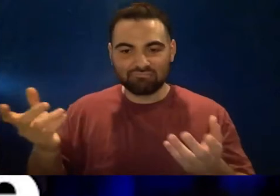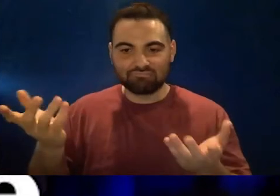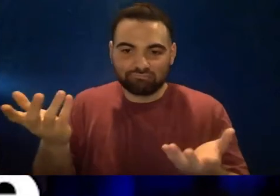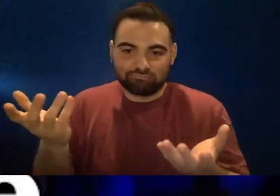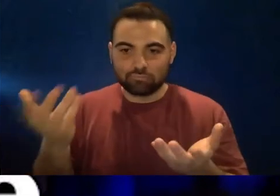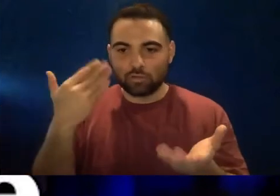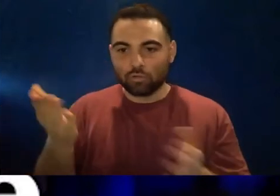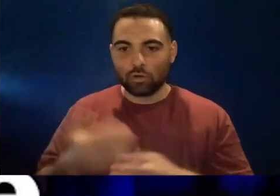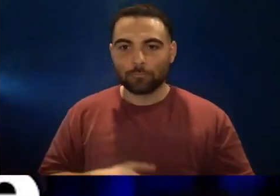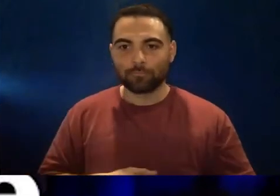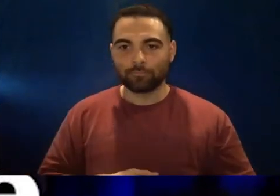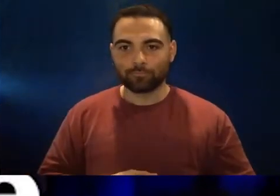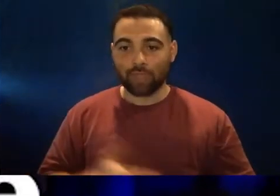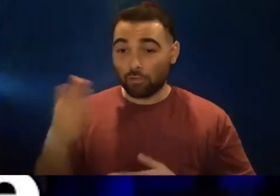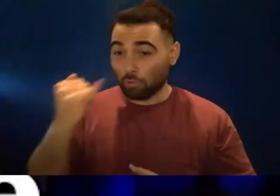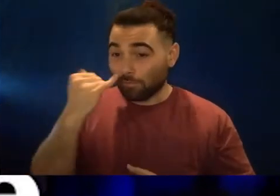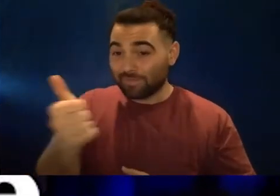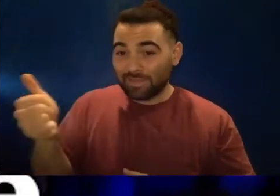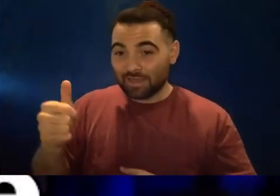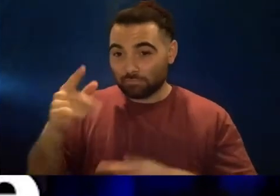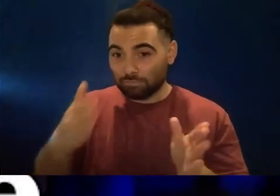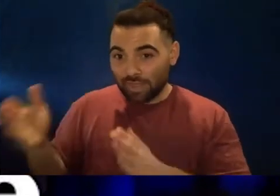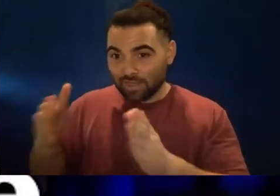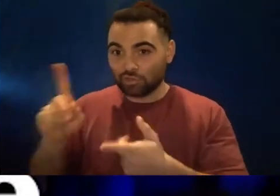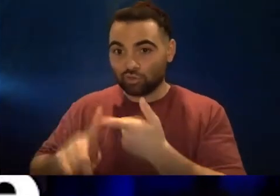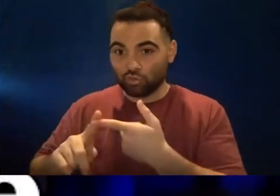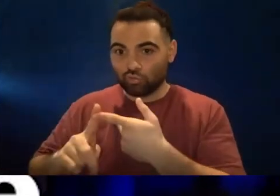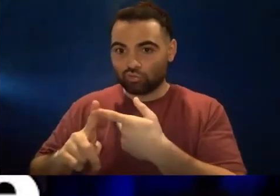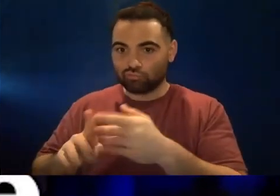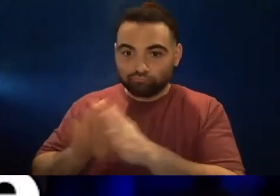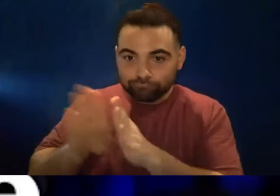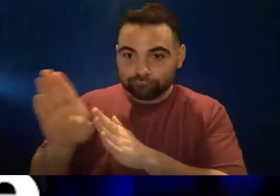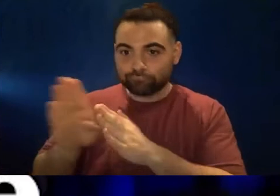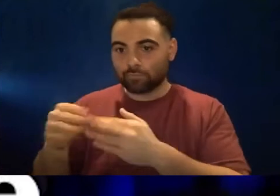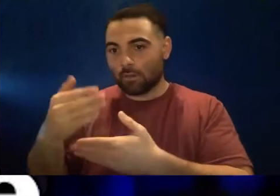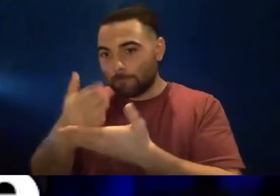to implement some of these and there's hope that maybe they will, but certainly some of them,